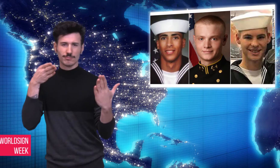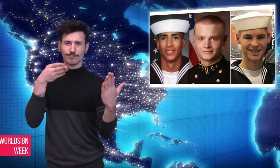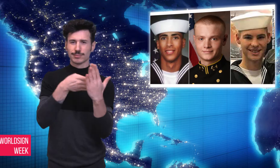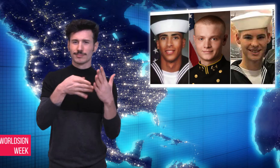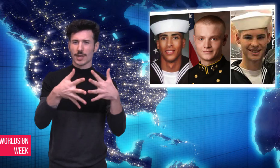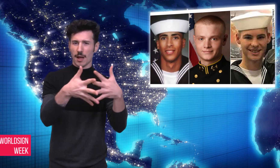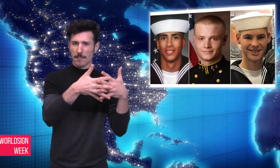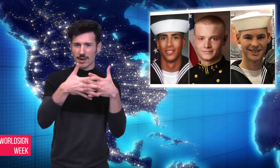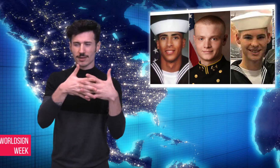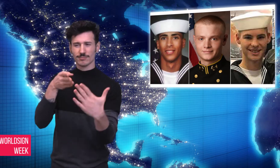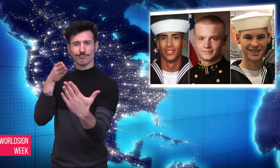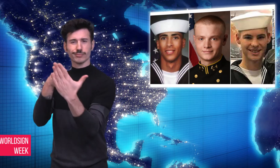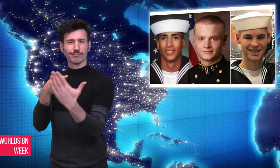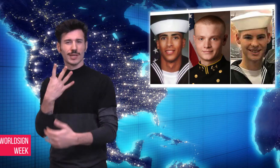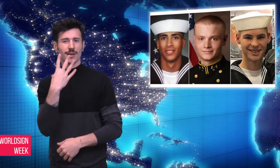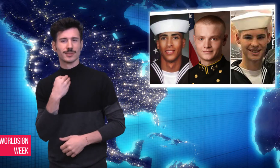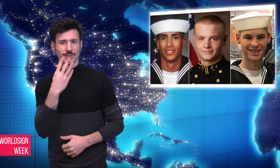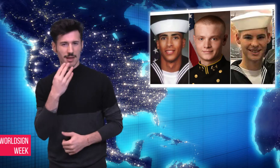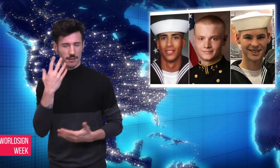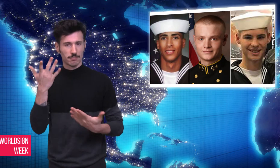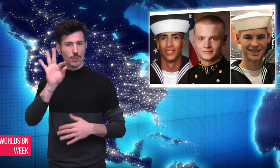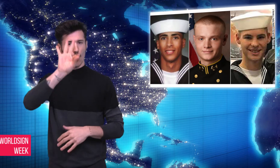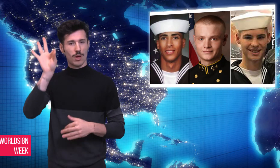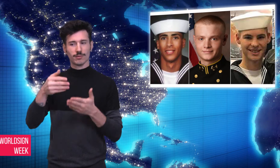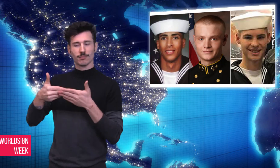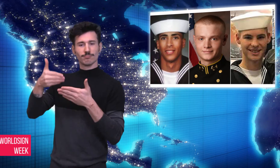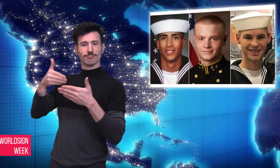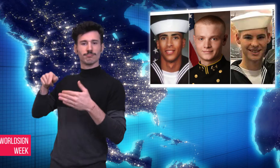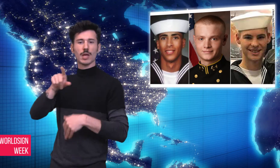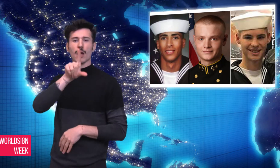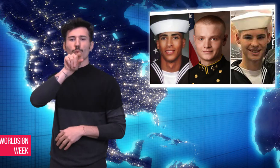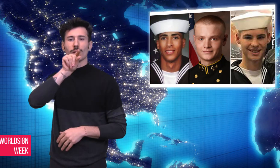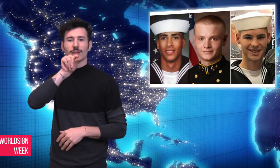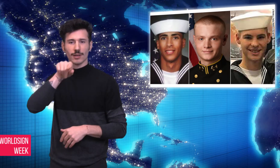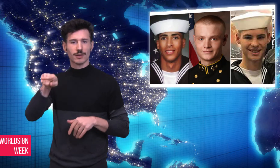Authorities suspect that Alshamrani held